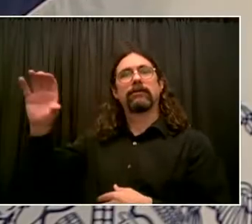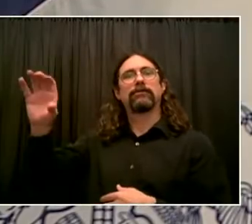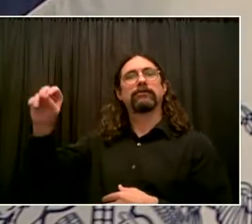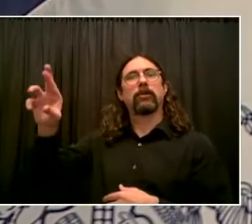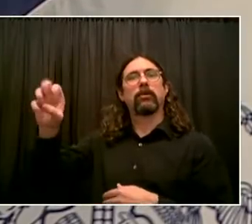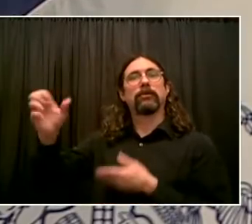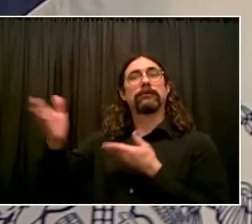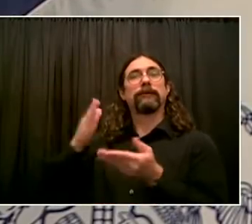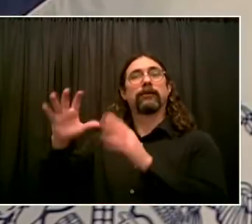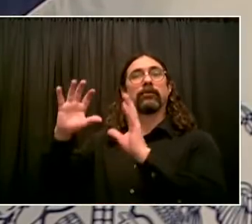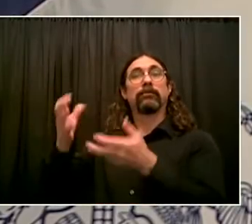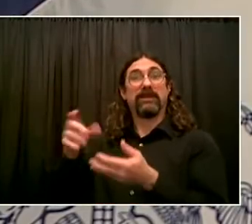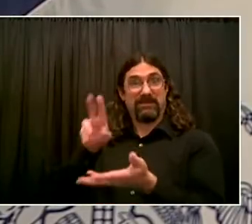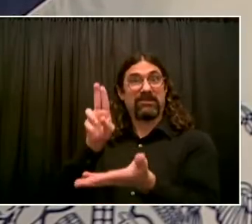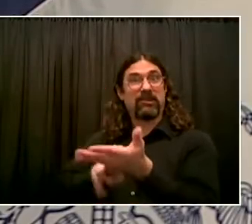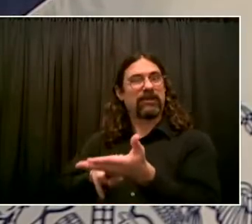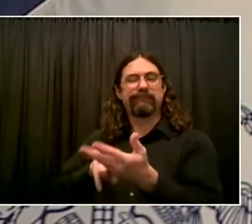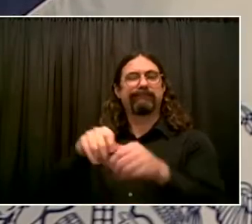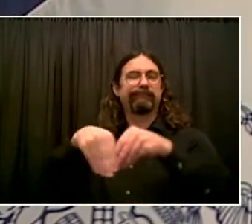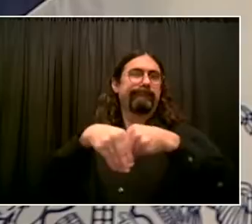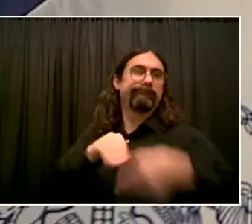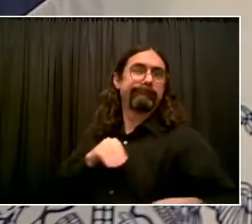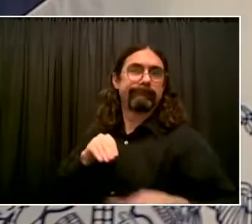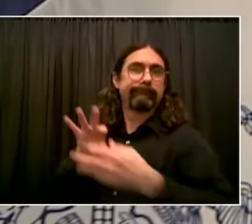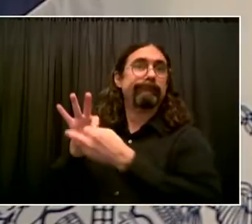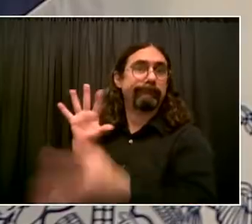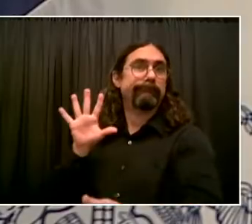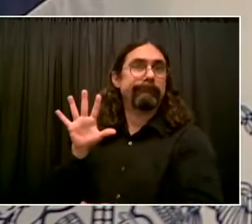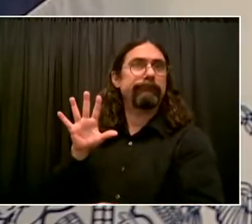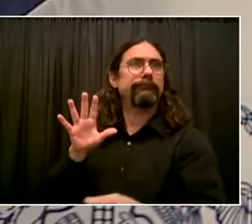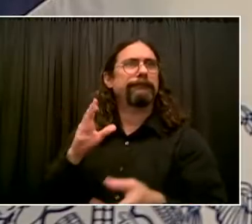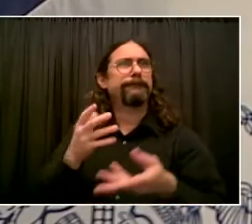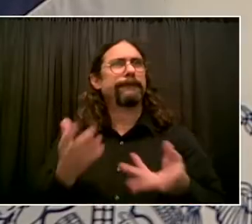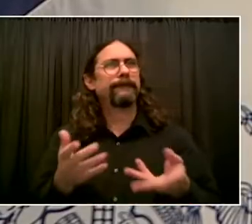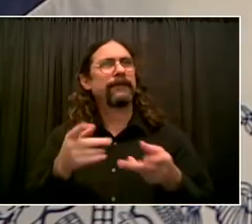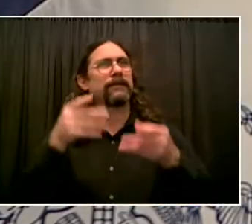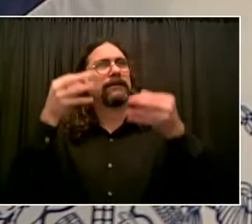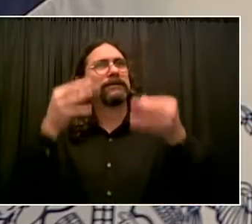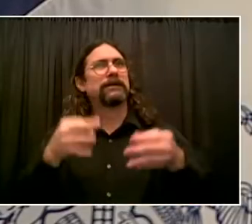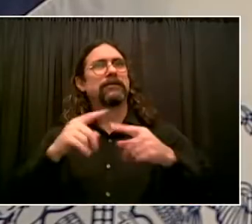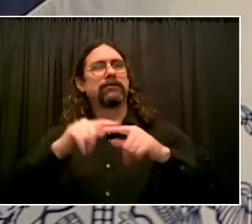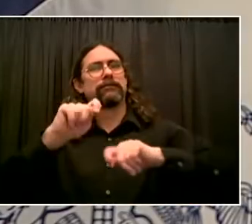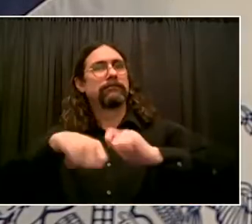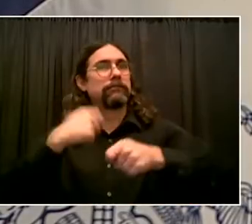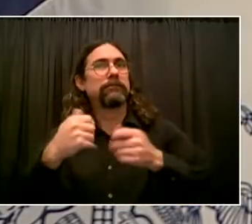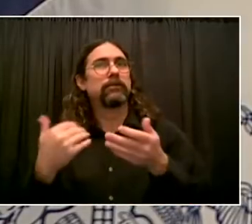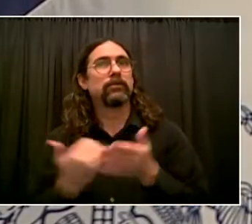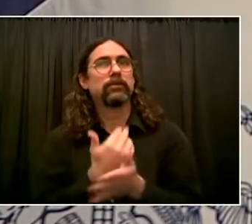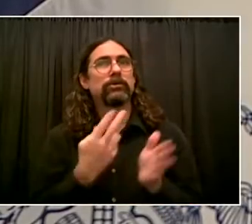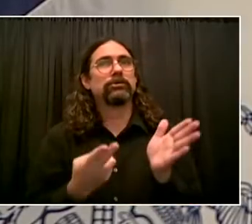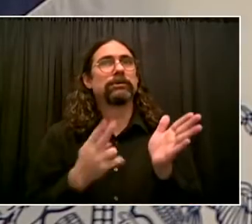GOOD MORNING MR. MAYOR. I WANTED TO ASK YOU ABOUT THE CONTRACT WITH THE FOREST SERVICE GROUP. I AM HOPING YOU CAN TELL US